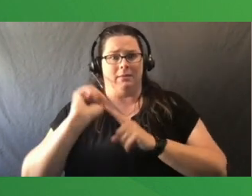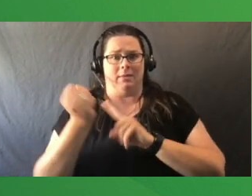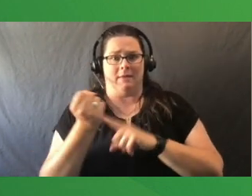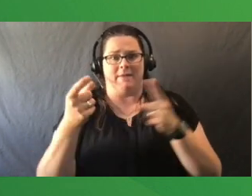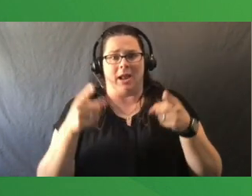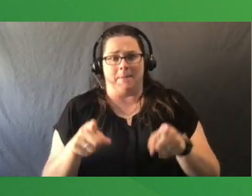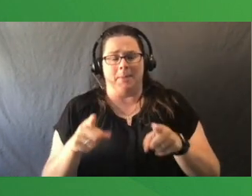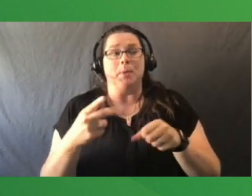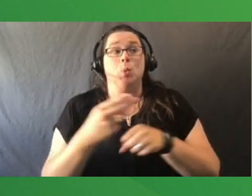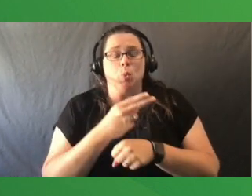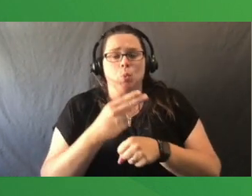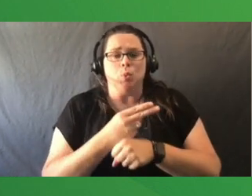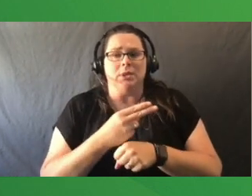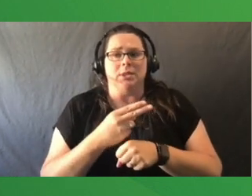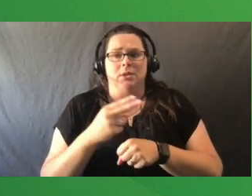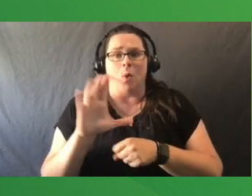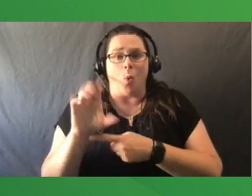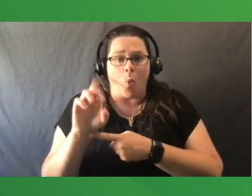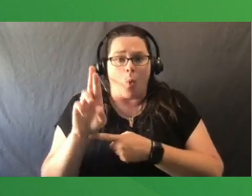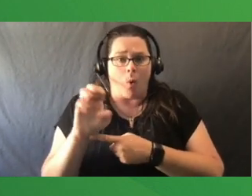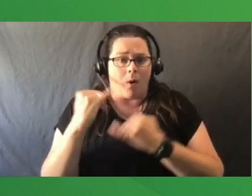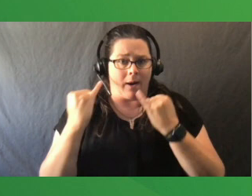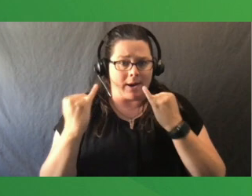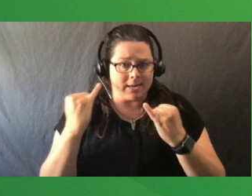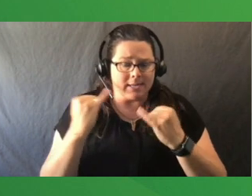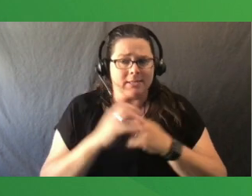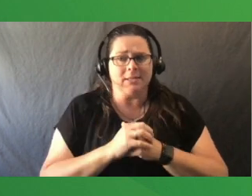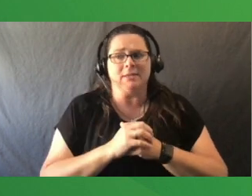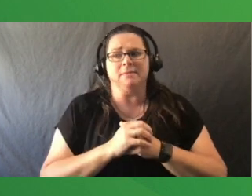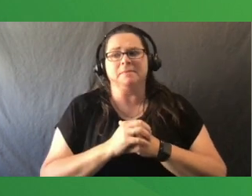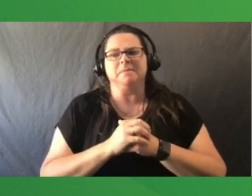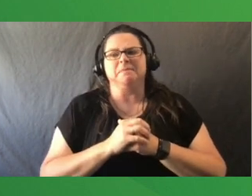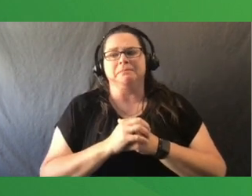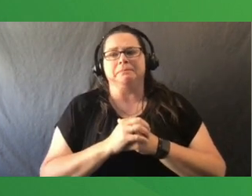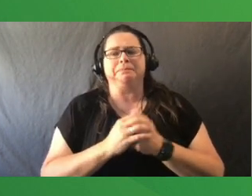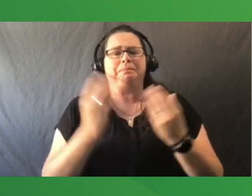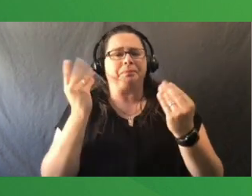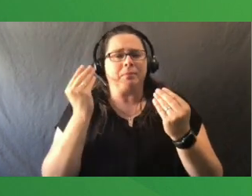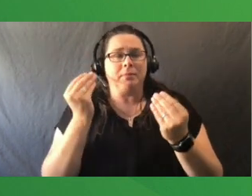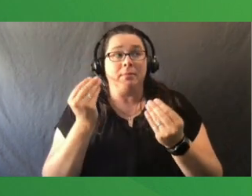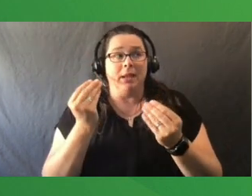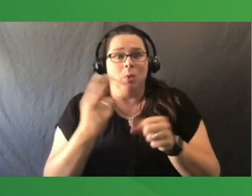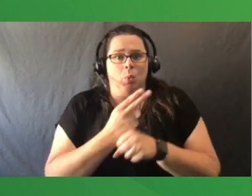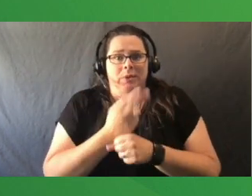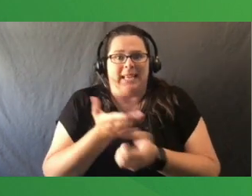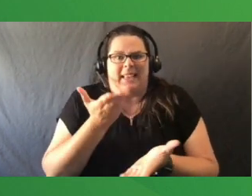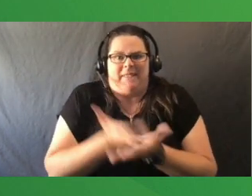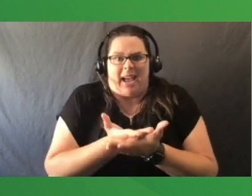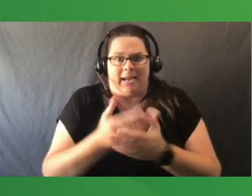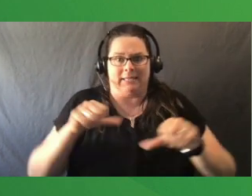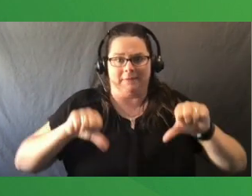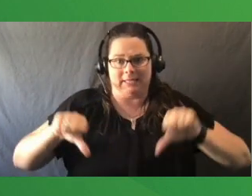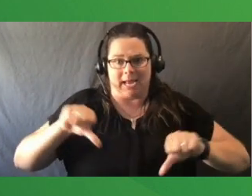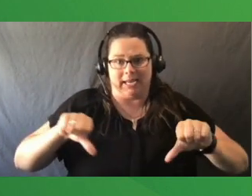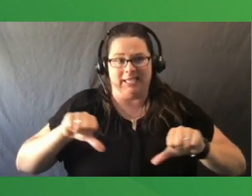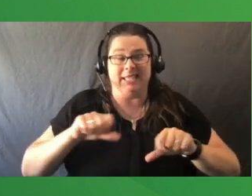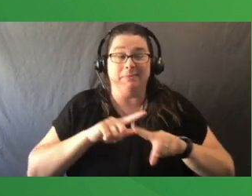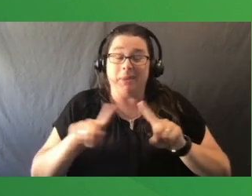these core ideas or we think of just the facts of science. But we're not telling students these facts anymore.